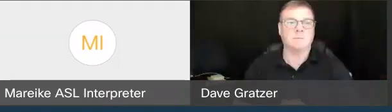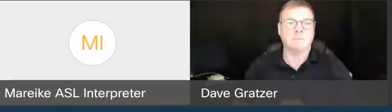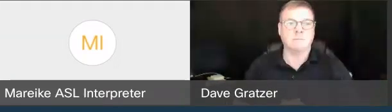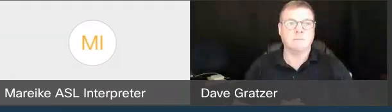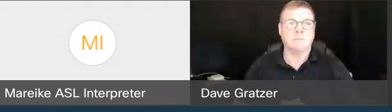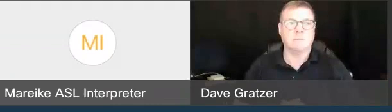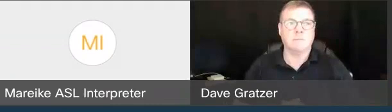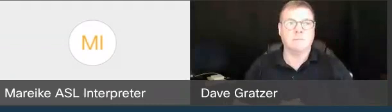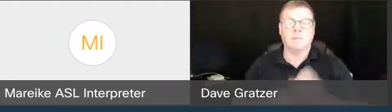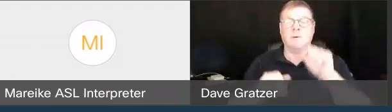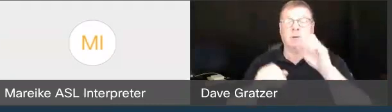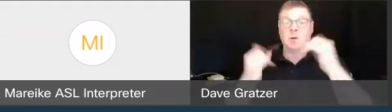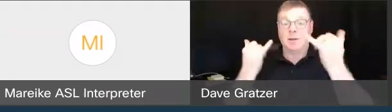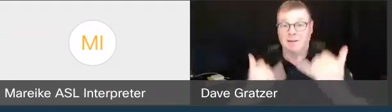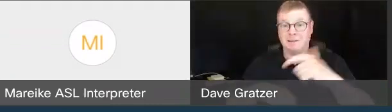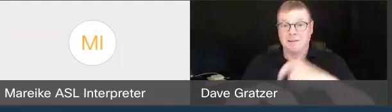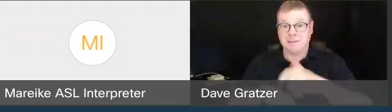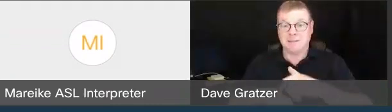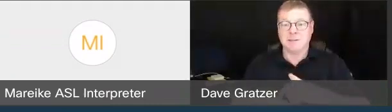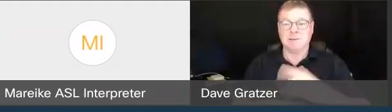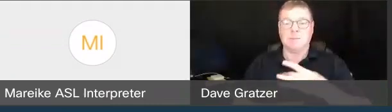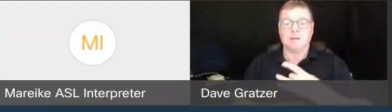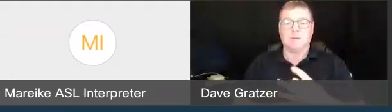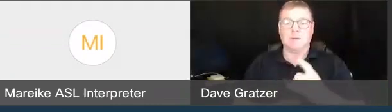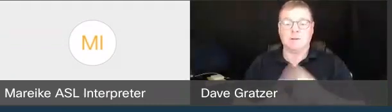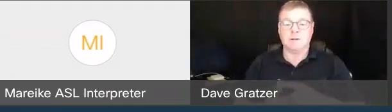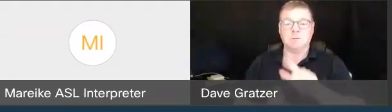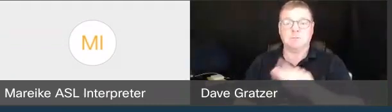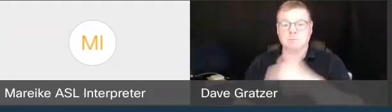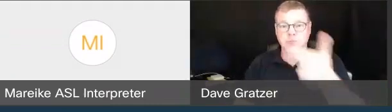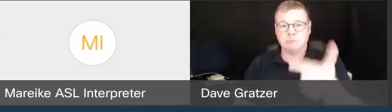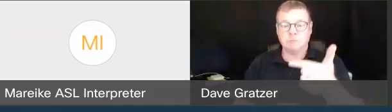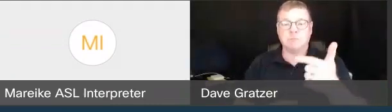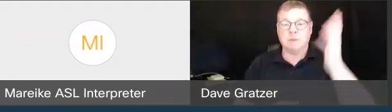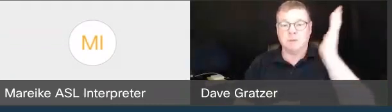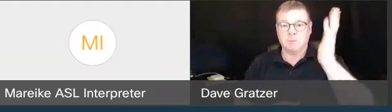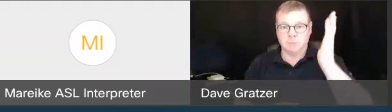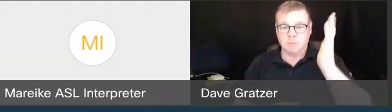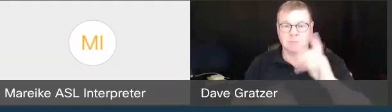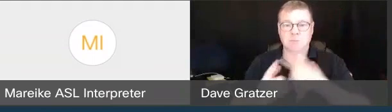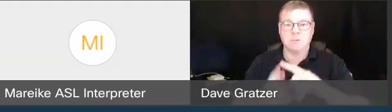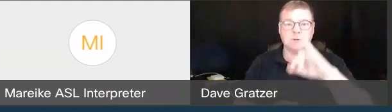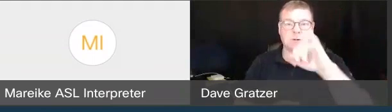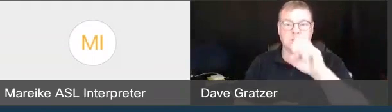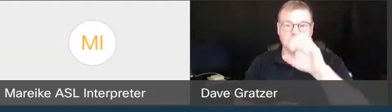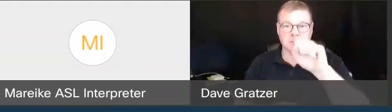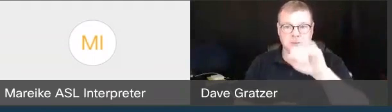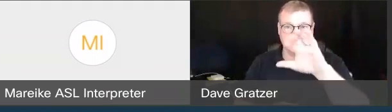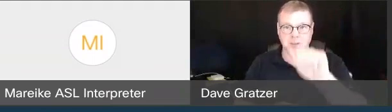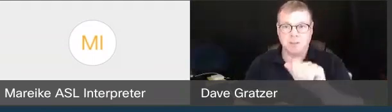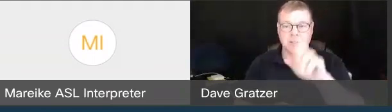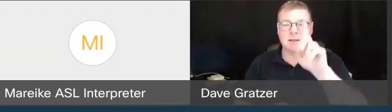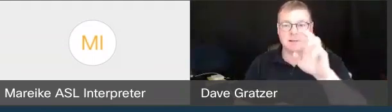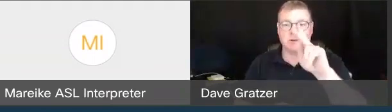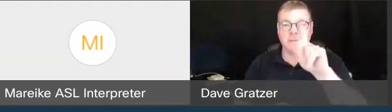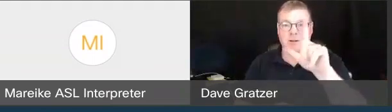So at this time, I'd like to turn the presentation over to Jessica, Dr. Klaver and she's gonna begin